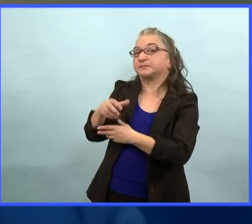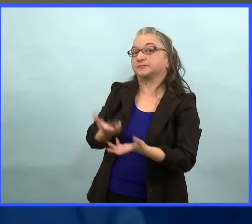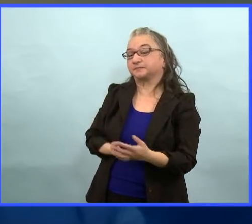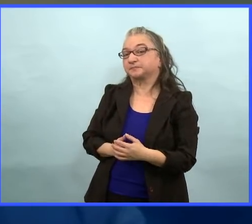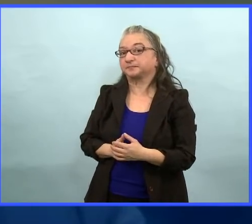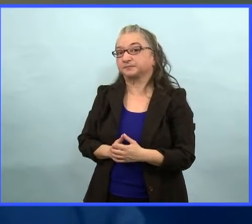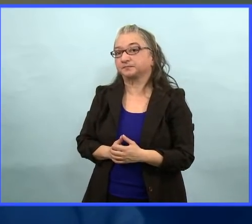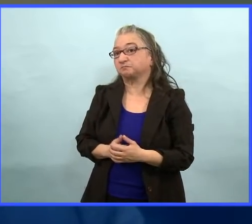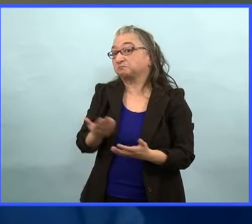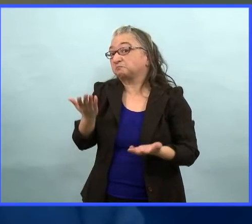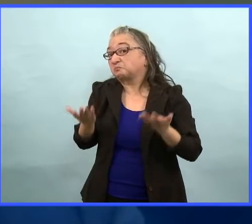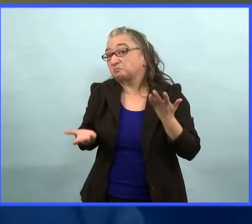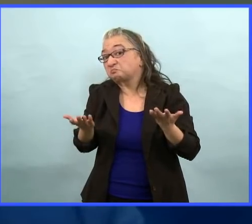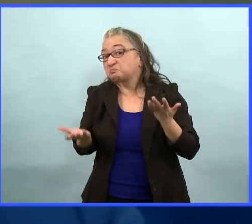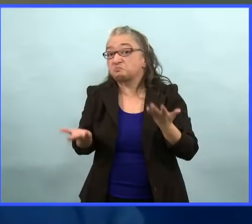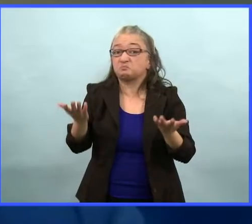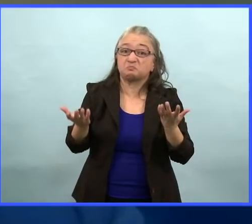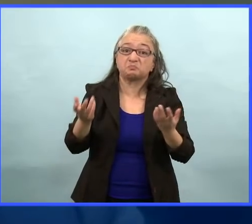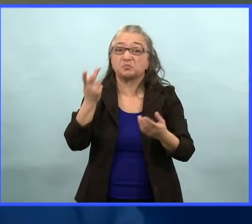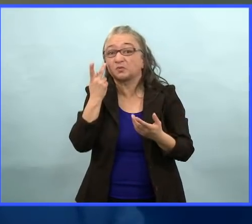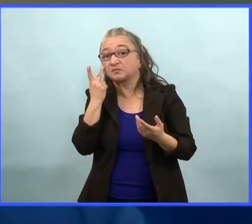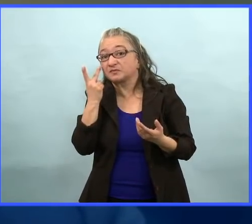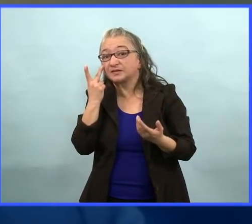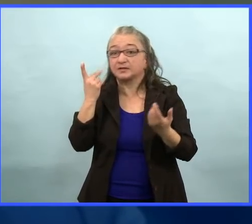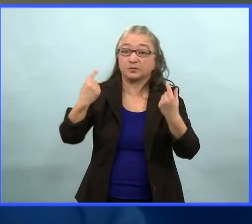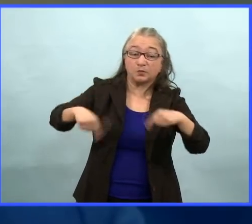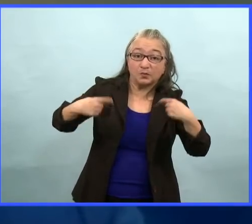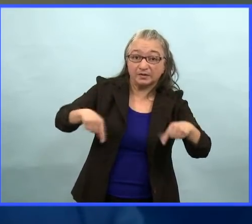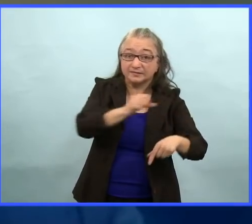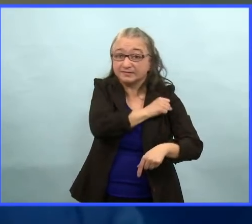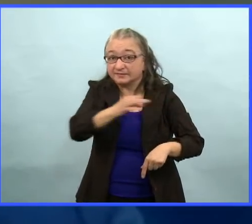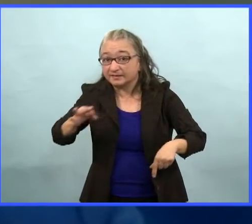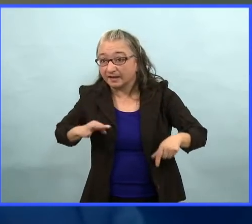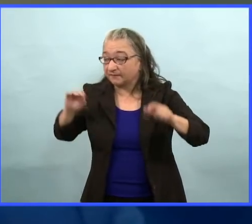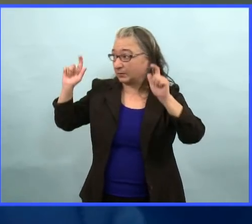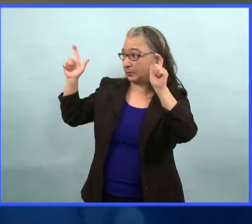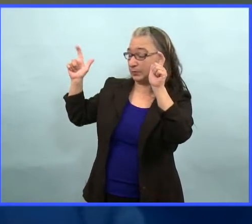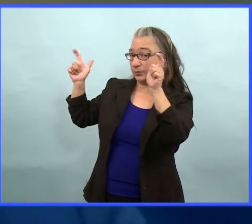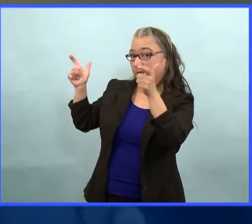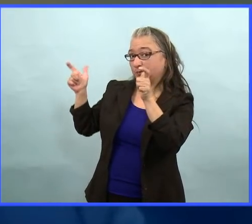triggers and the criteria for reducing uh the number of beds and then as a result of